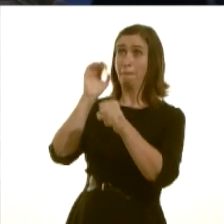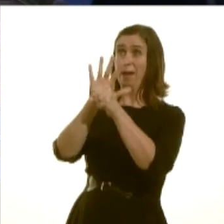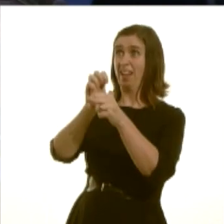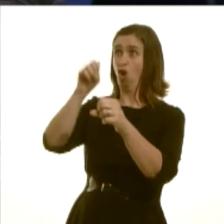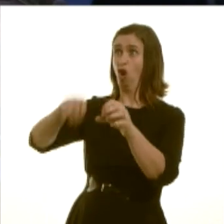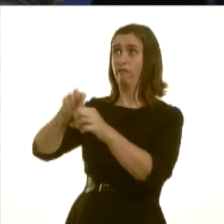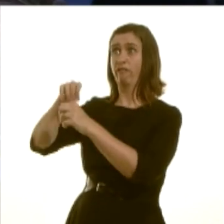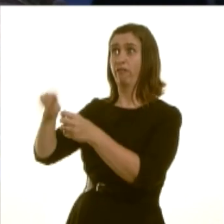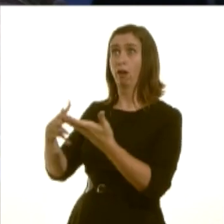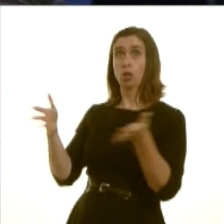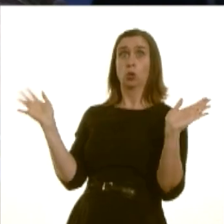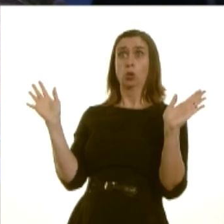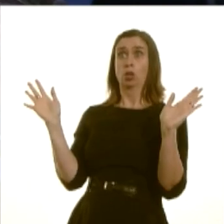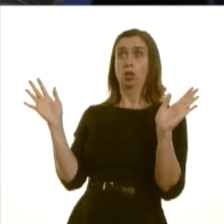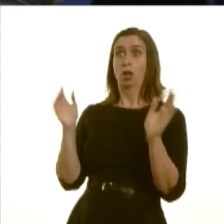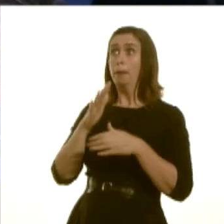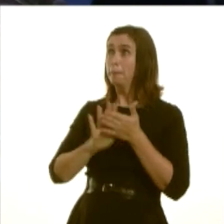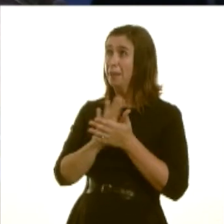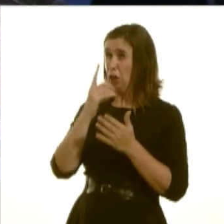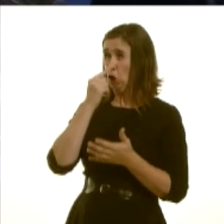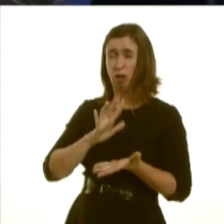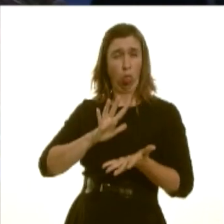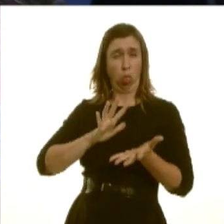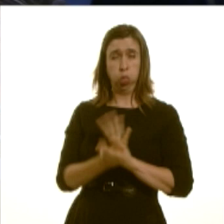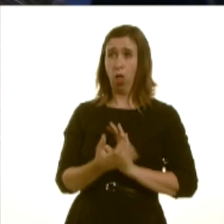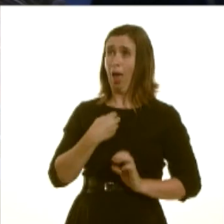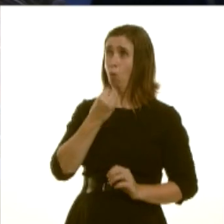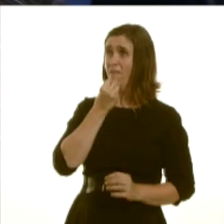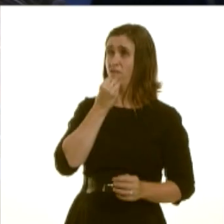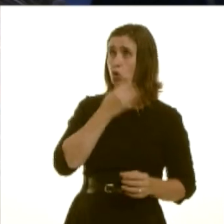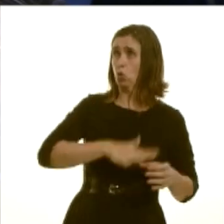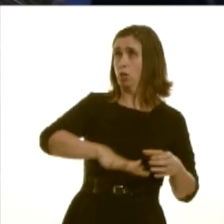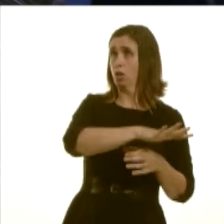outcome of these discussions could be very detrimental to the food sector in Wales, and